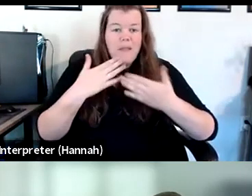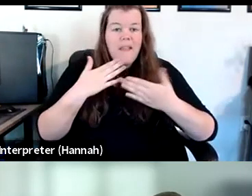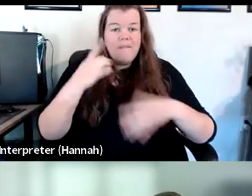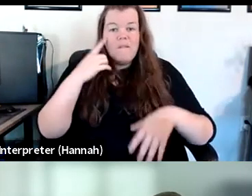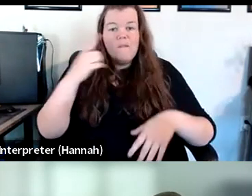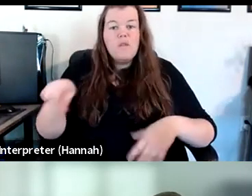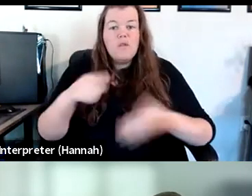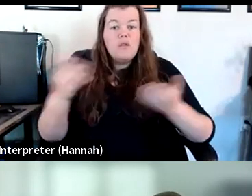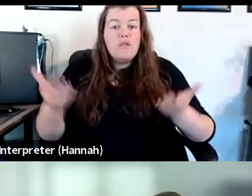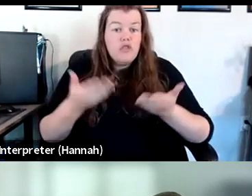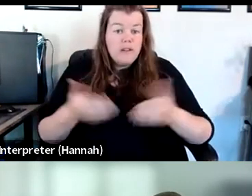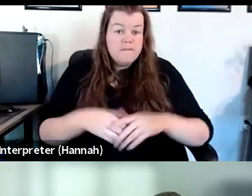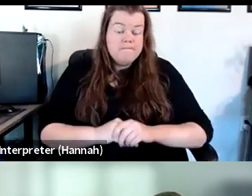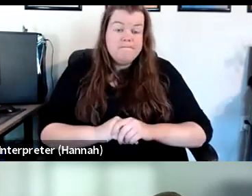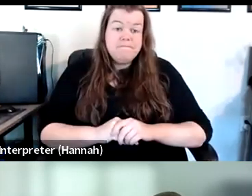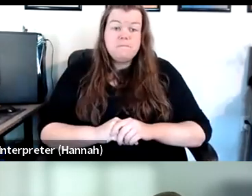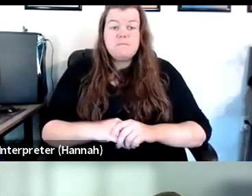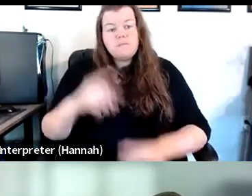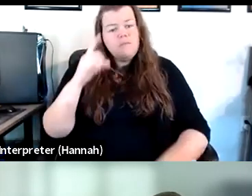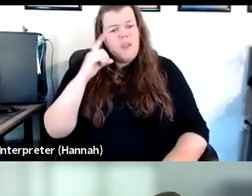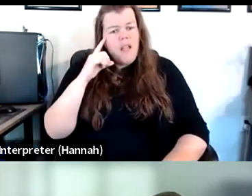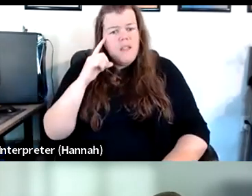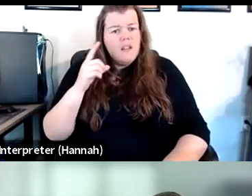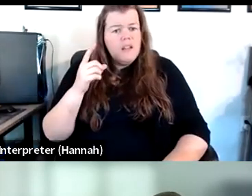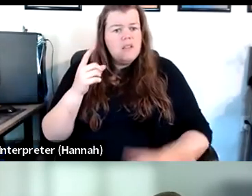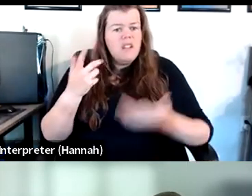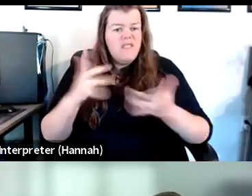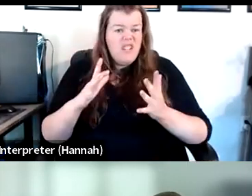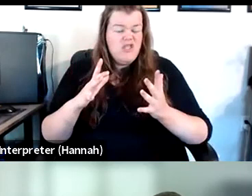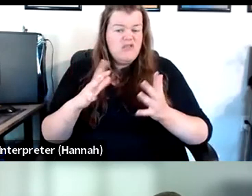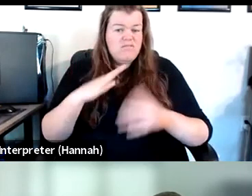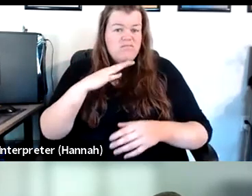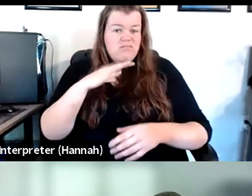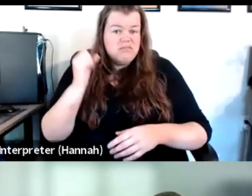outside of that, I think we've all been over tech enough that I will skip that, but of course